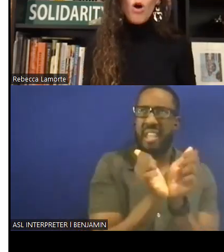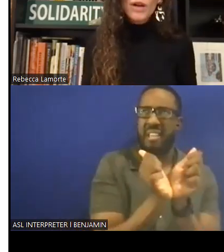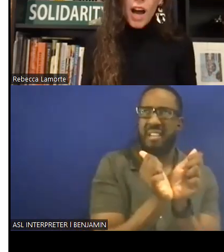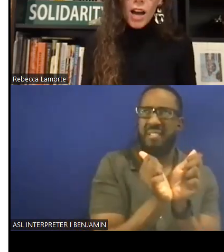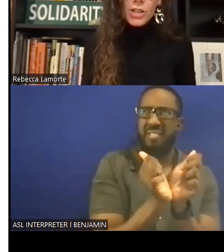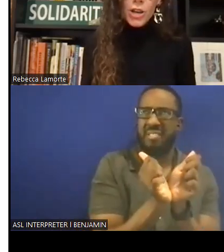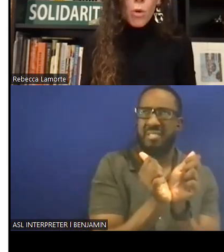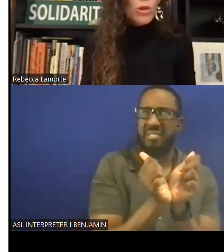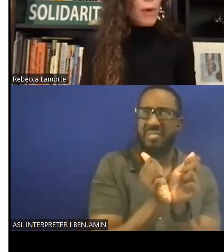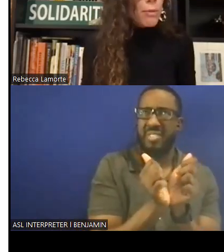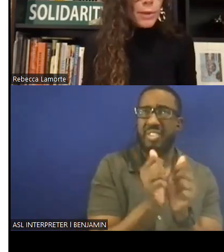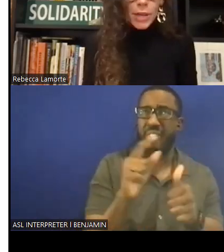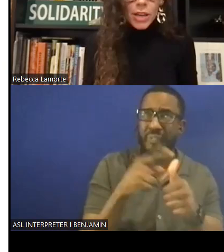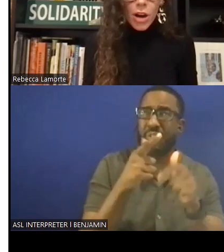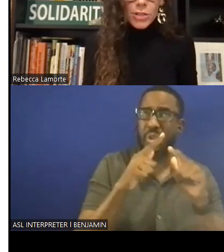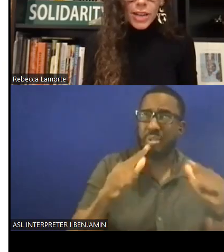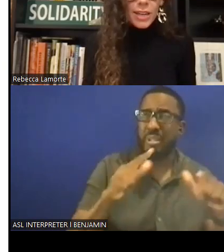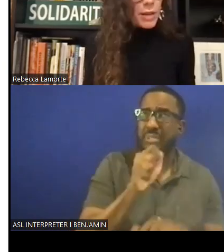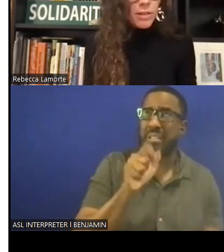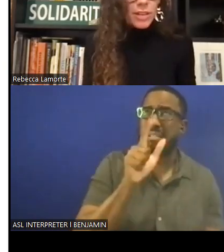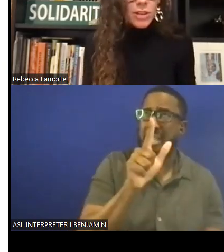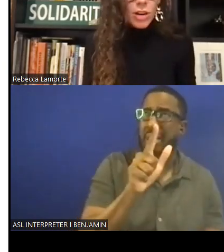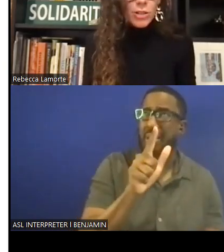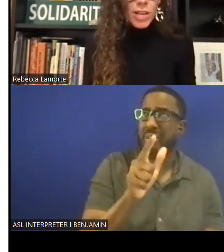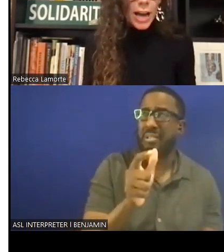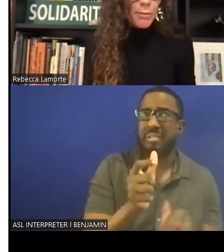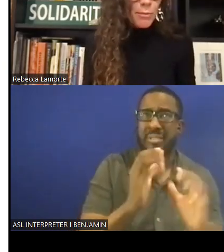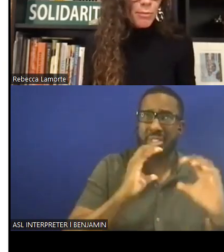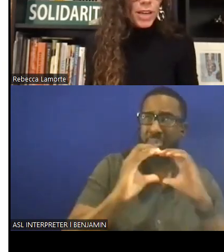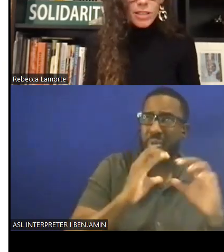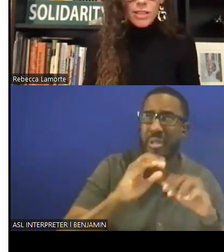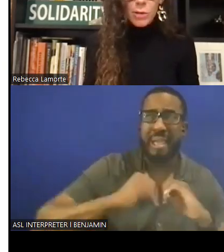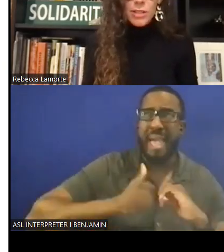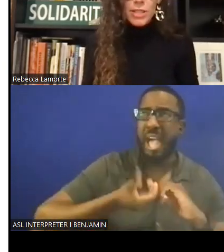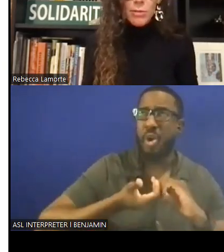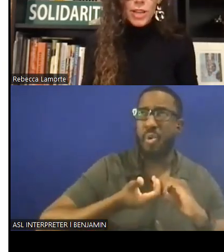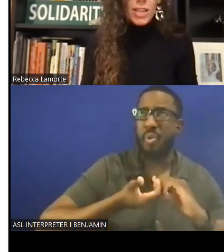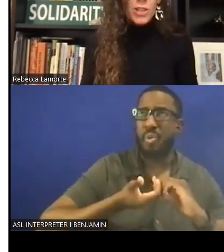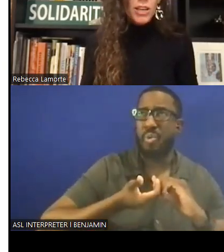"Oh my gosh, will they probably be incarcerated "and maybe face a harsher time "because there was a miscommunication,